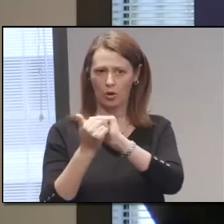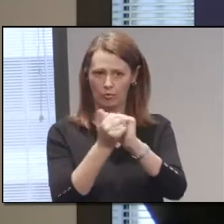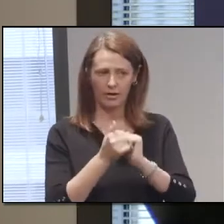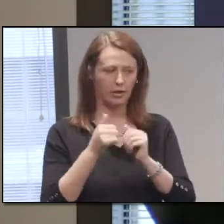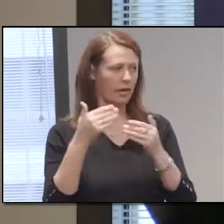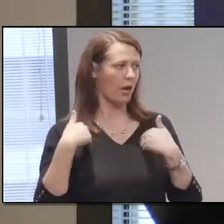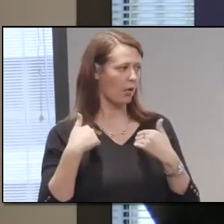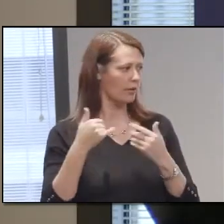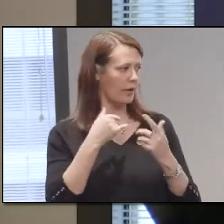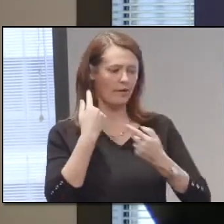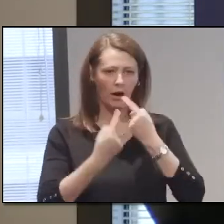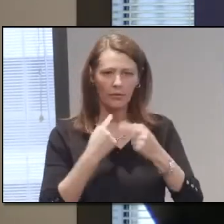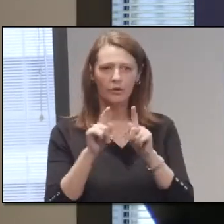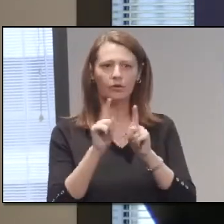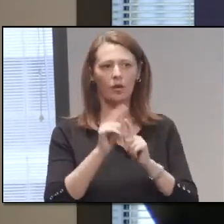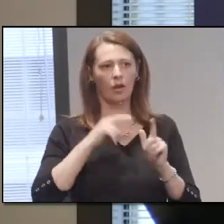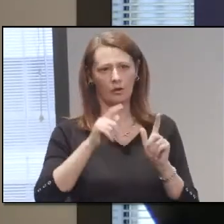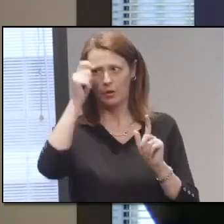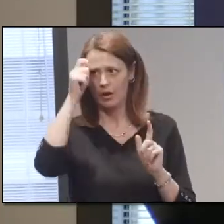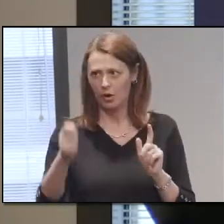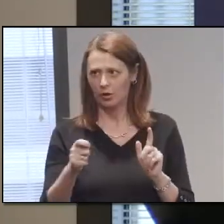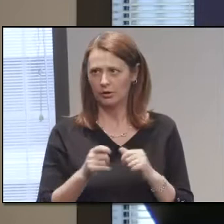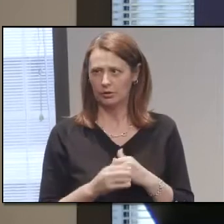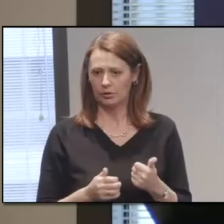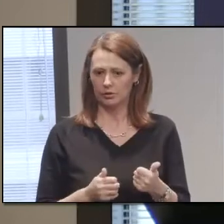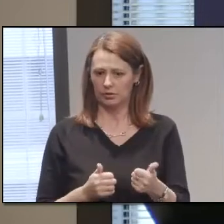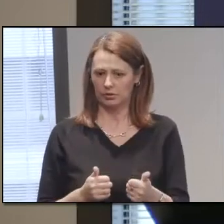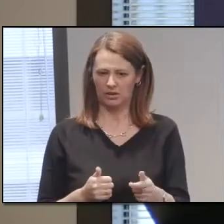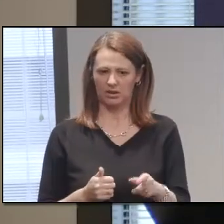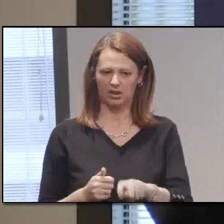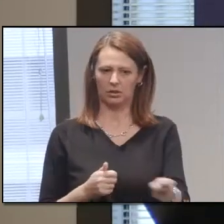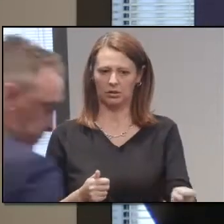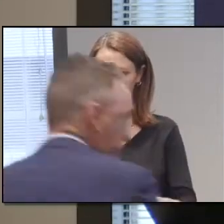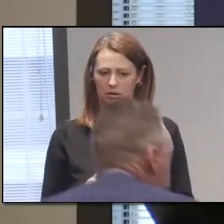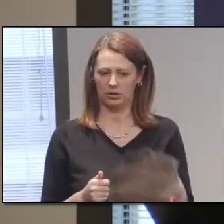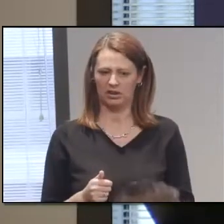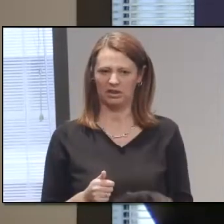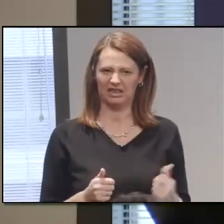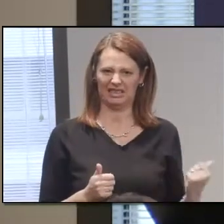Environment. I d also like to acknowledge Ms Debra Russell who's on EPA's governing board. For those